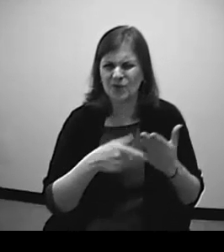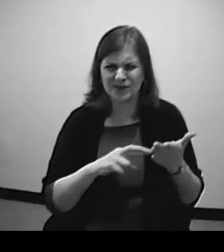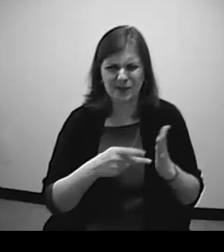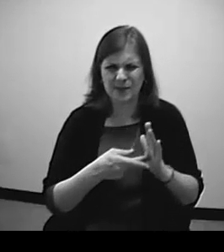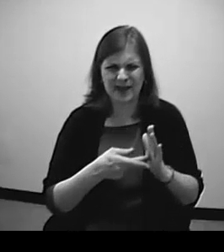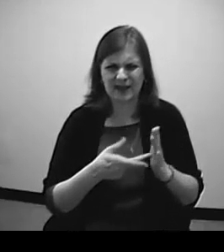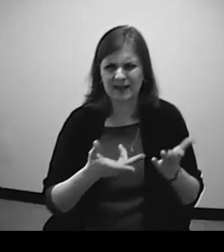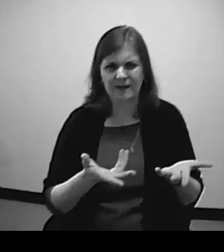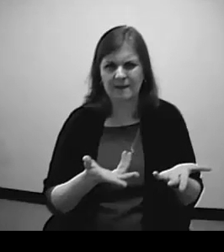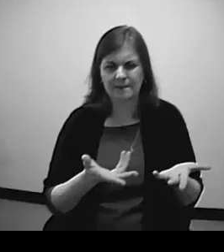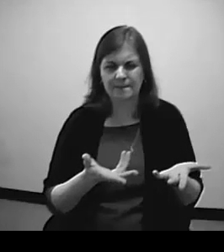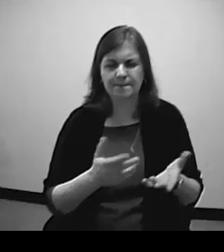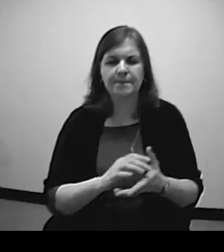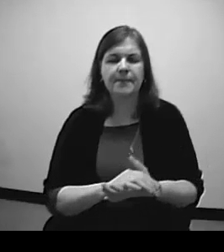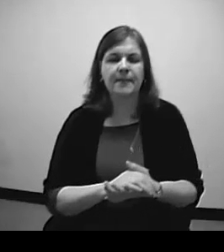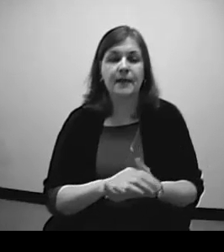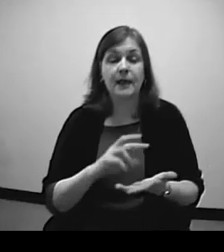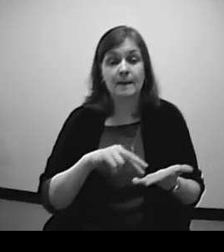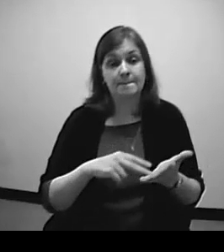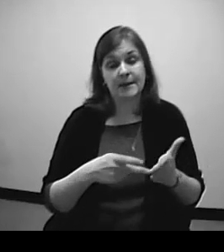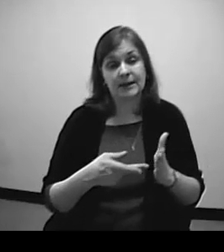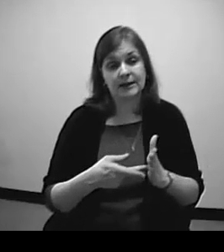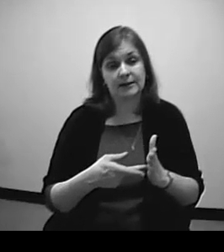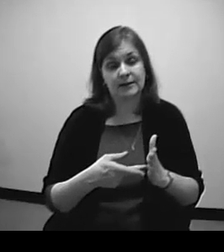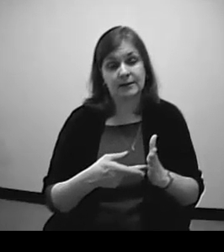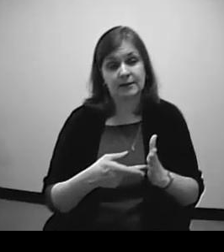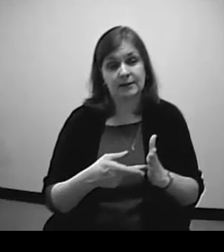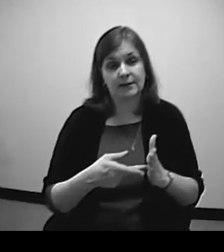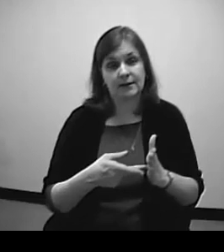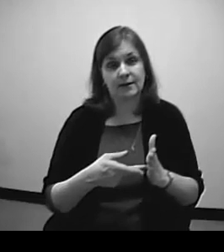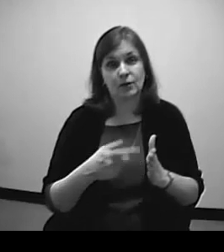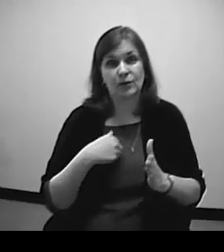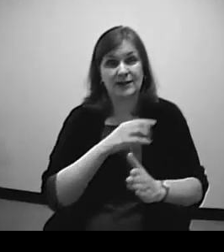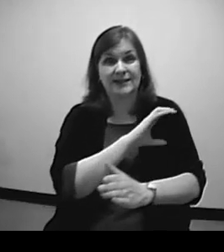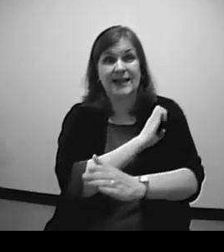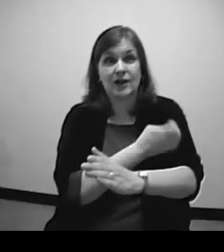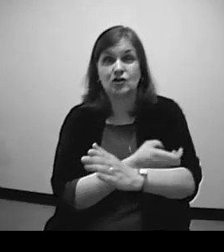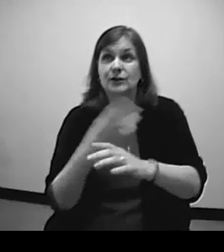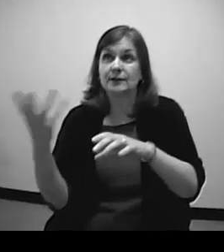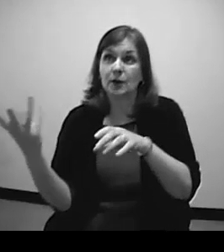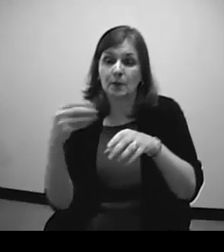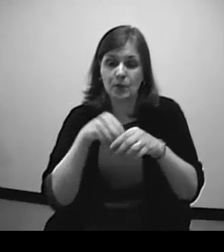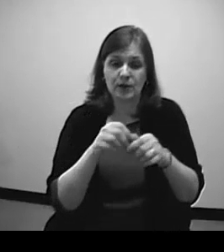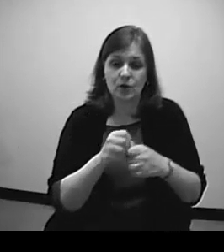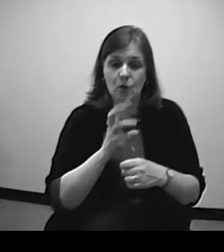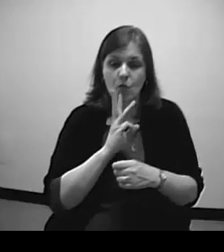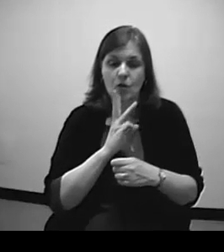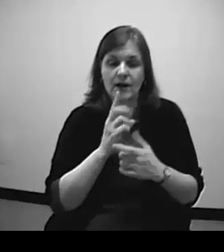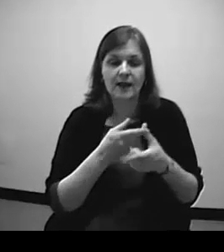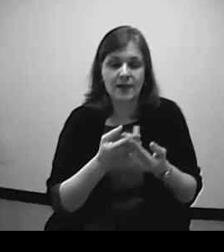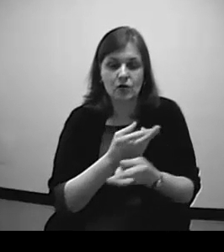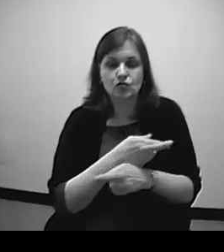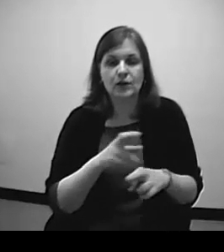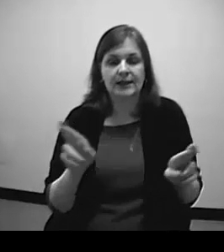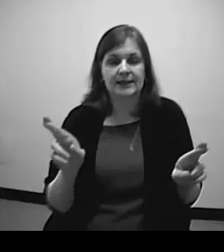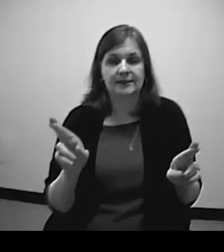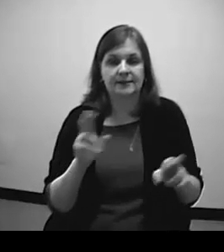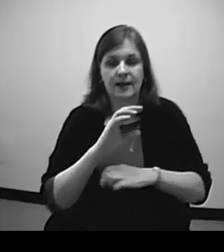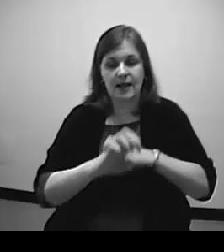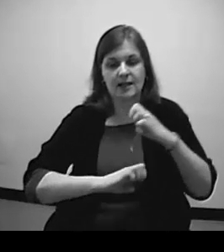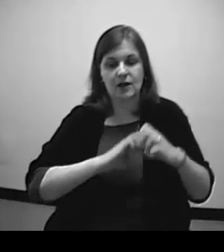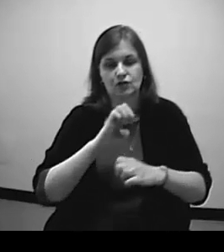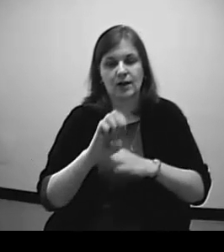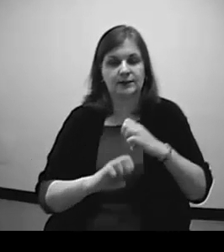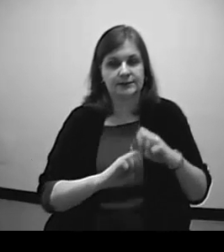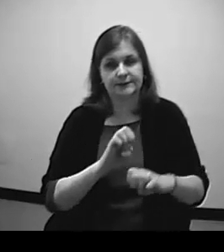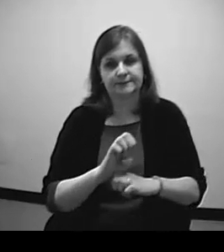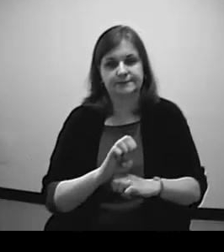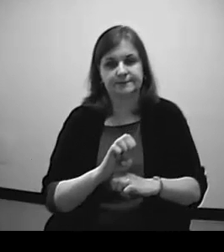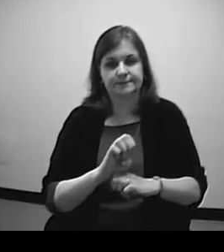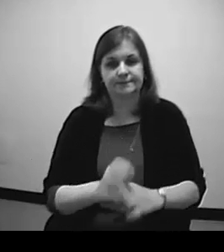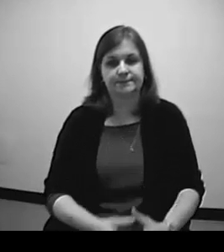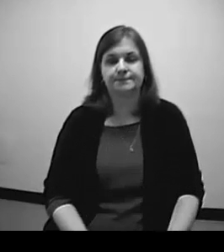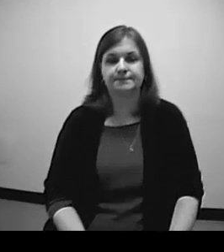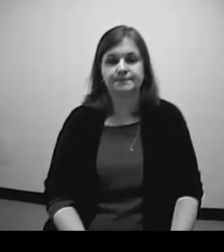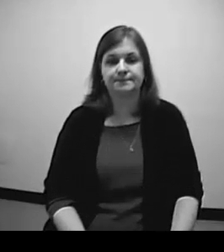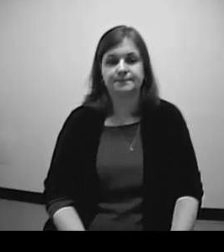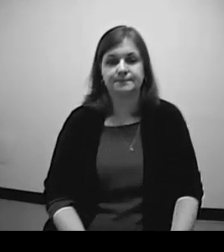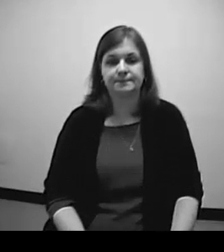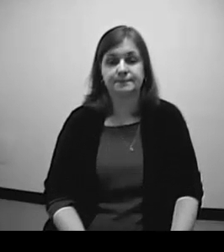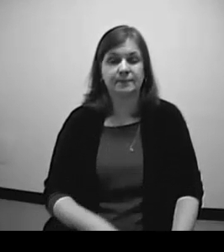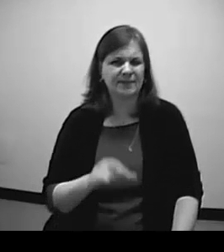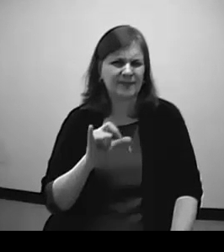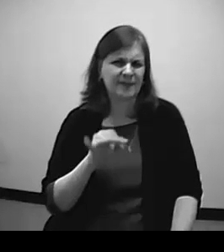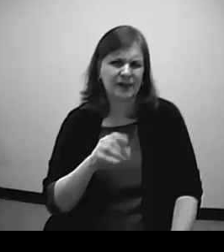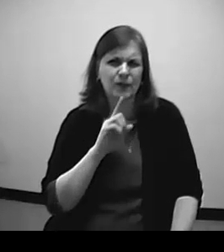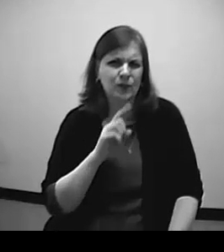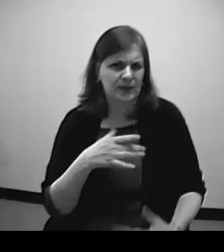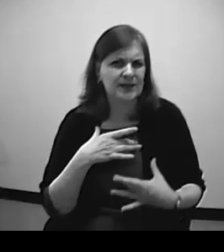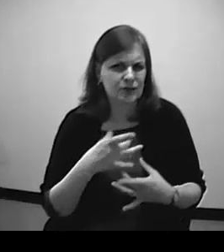what does this actually mean for us it means that we're going to energize water and move these electrons -- we will need those